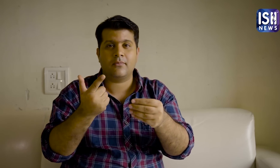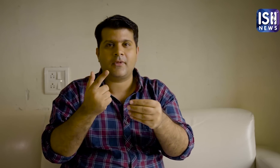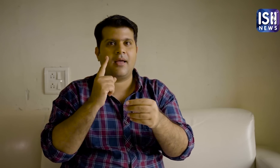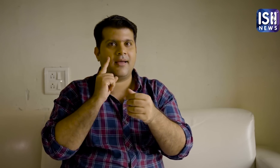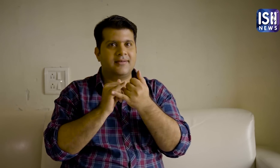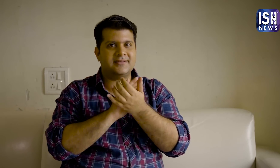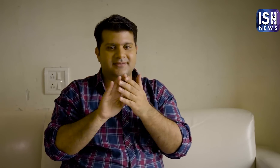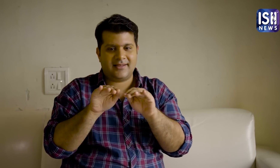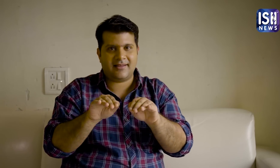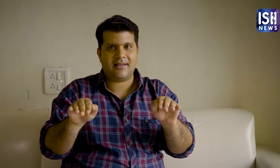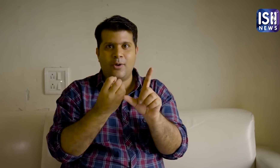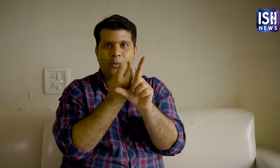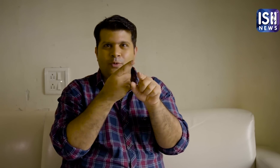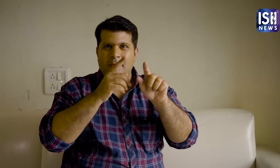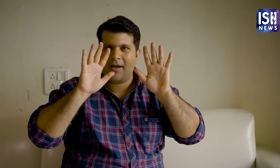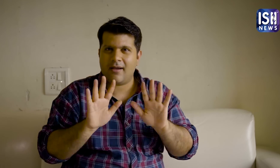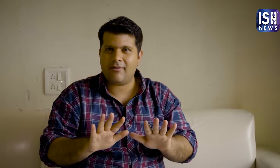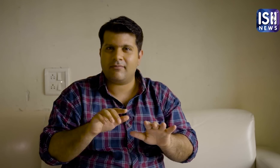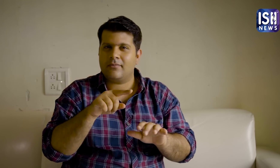This is why we have created a channel called ISH Kids on YouTube!